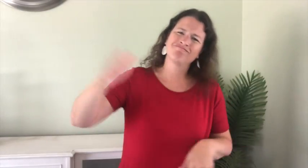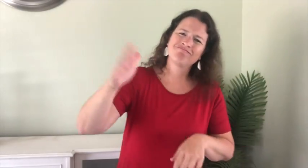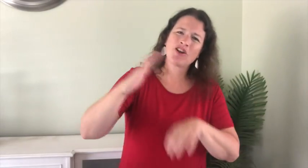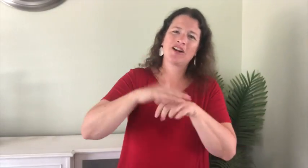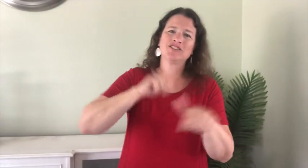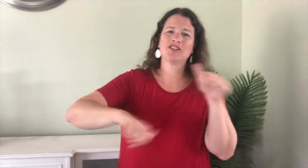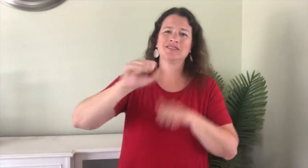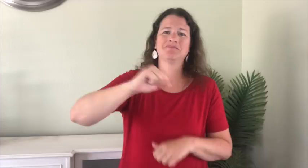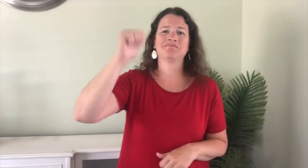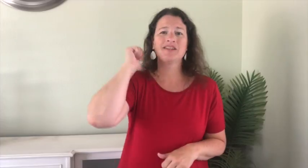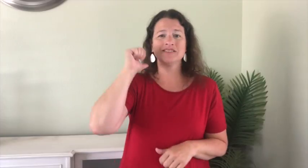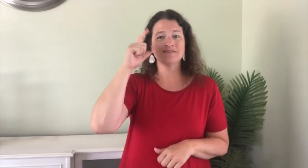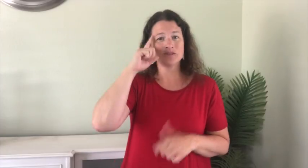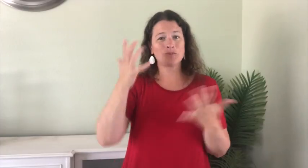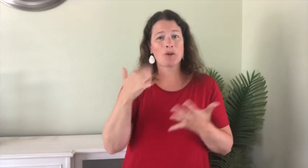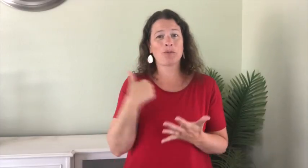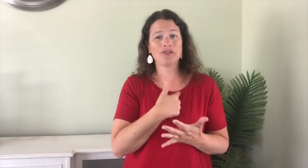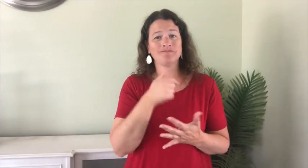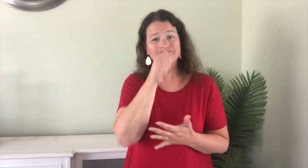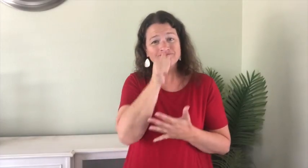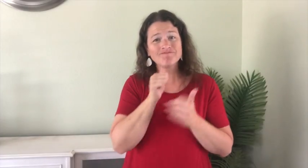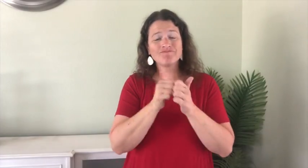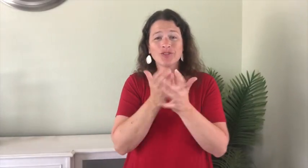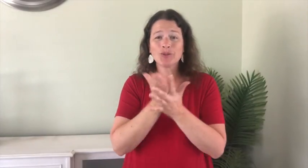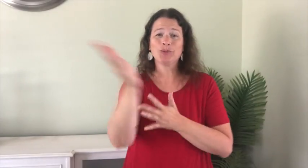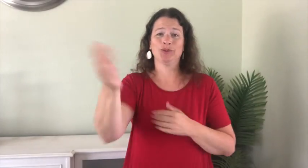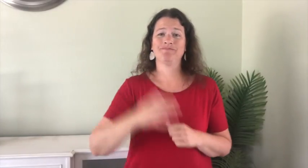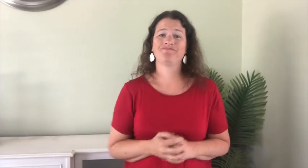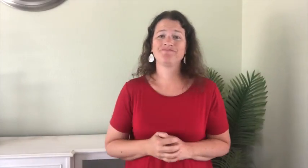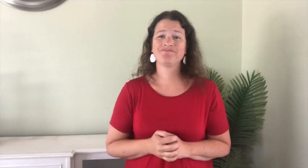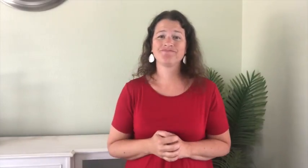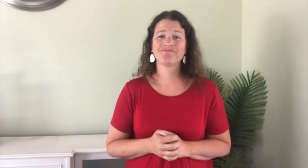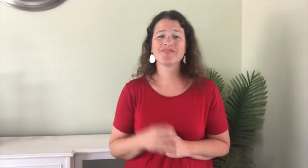the year everyone deserves a huge massive Pat on the back for